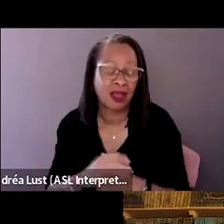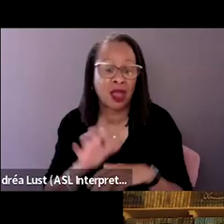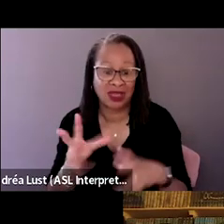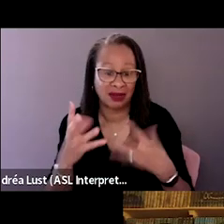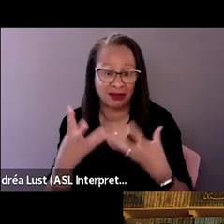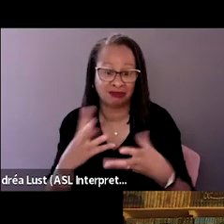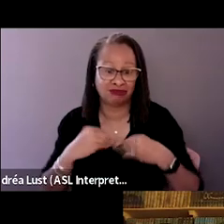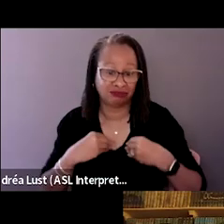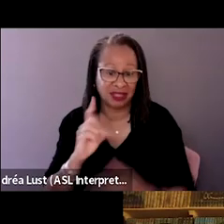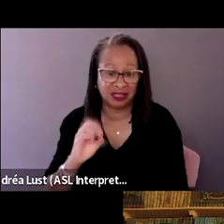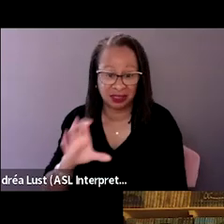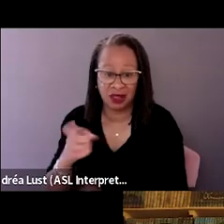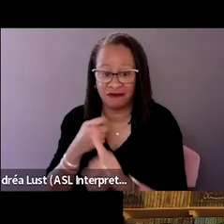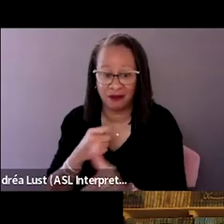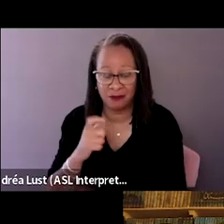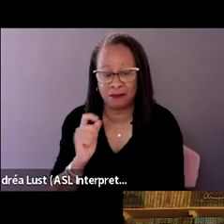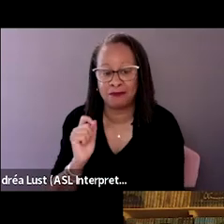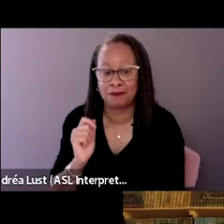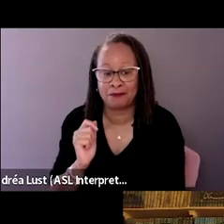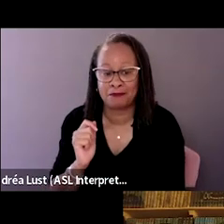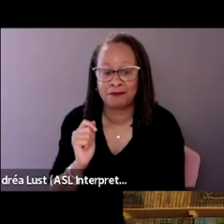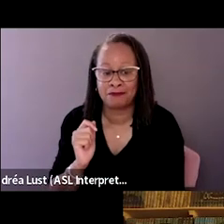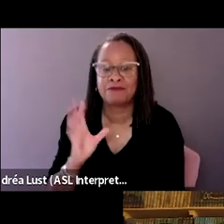documentaries coming from the feature films